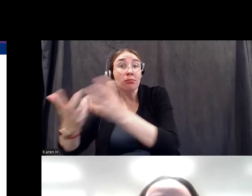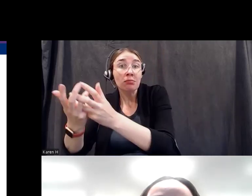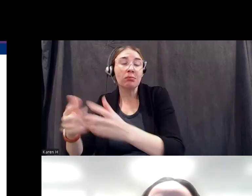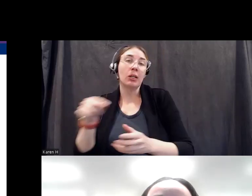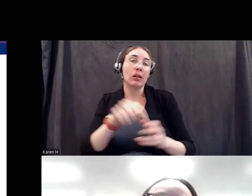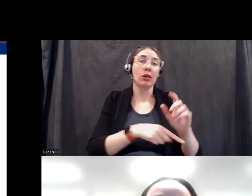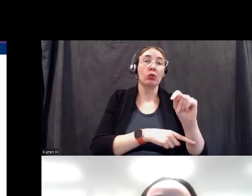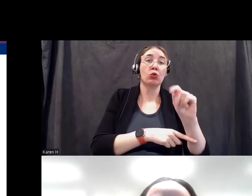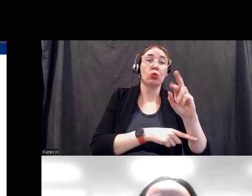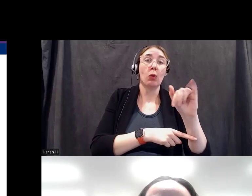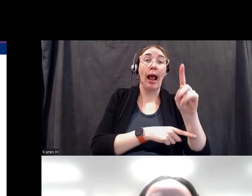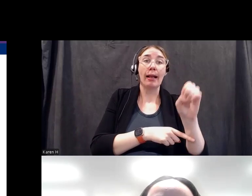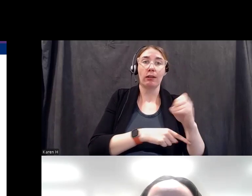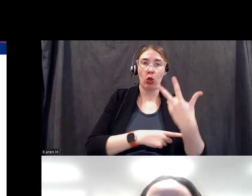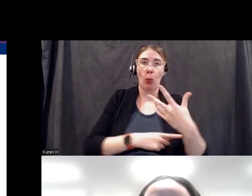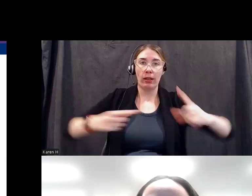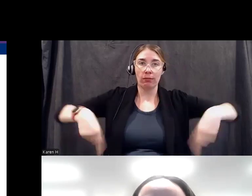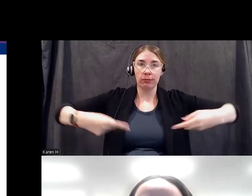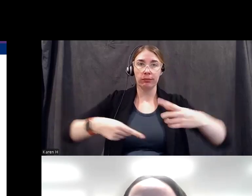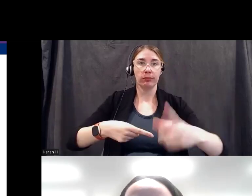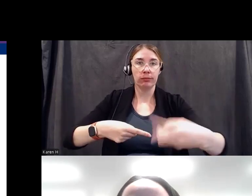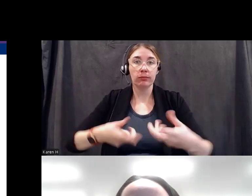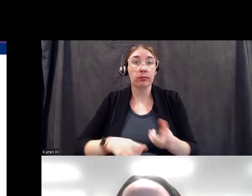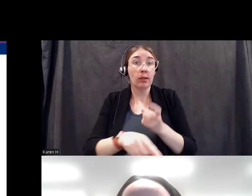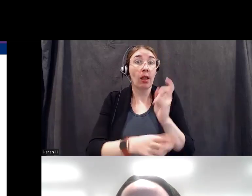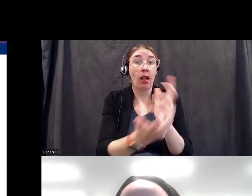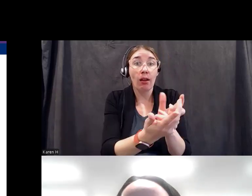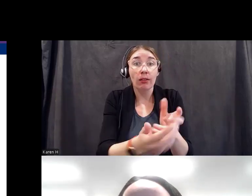We want them to have that option. And finally, STRIDE adaptive sports